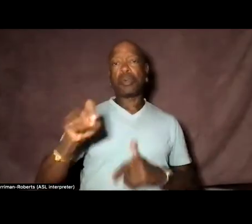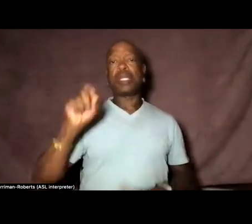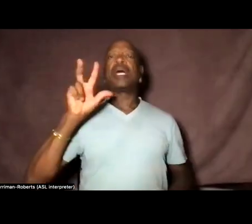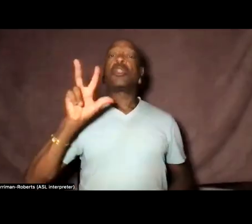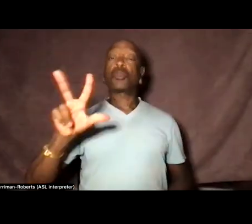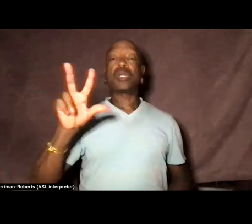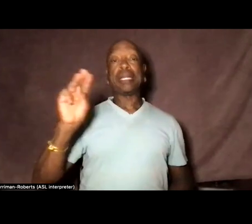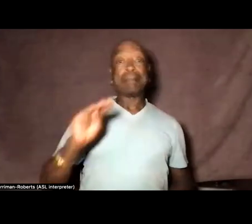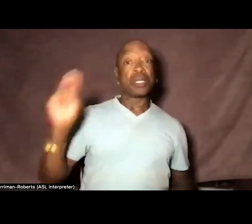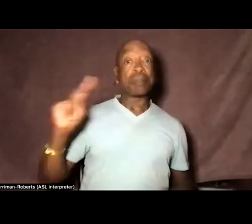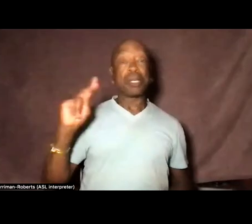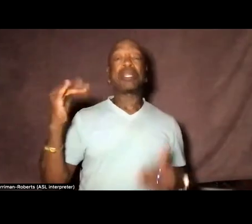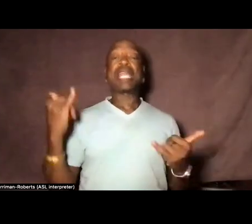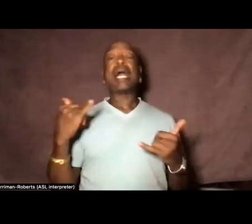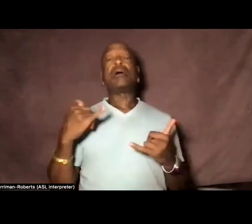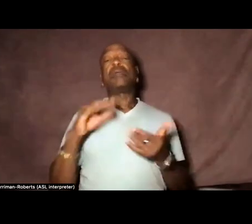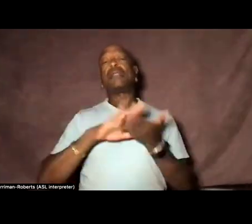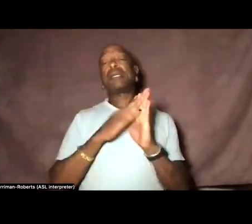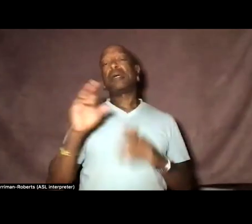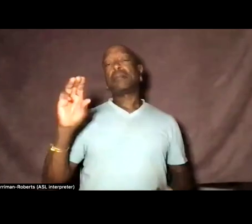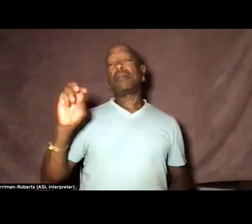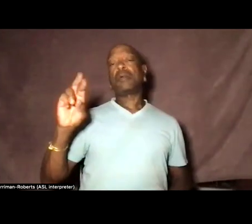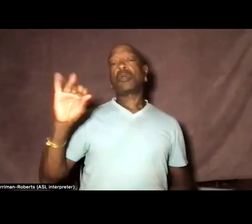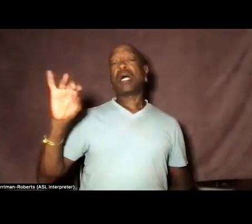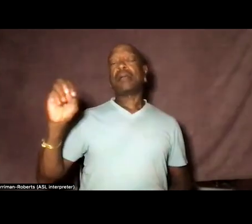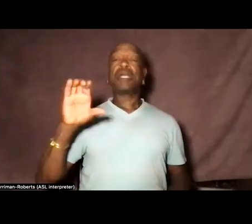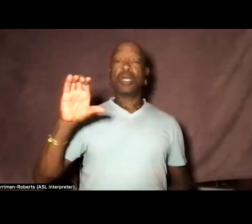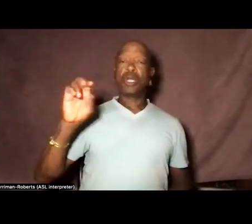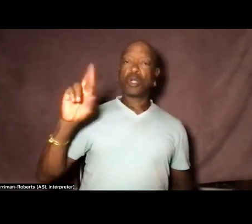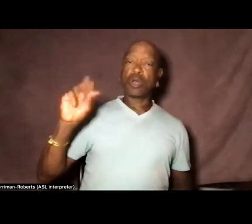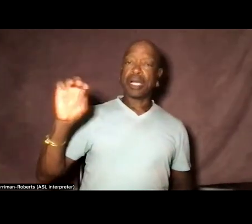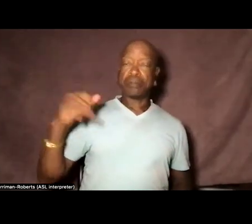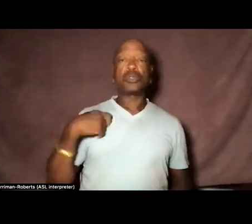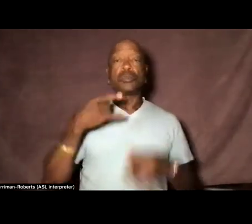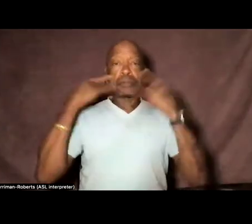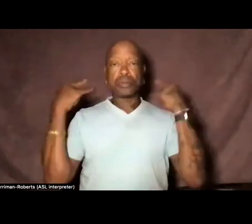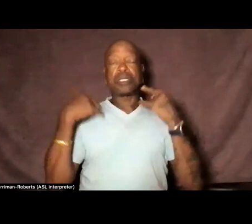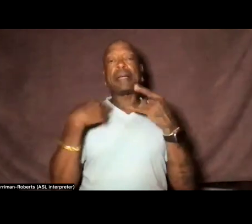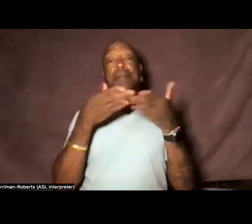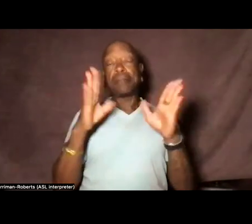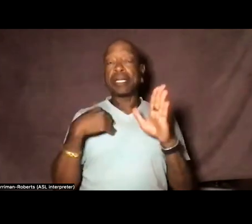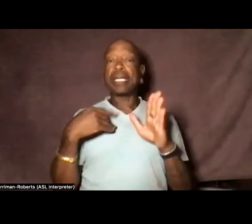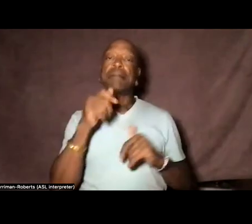now makes it a crime to wear mask in public and private spaces and I want to talk about